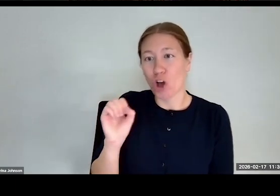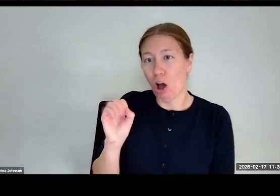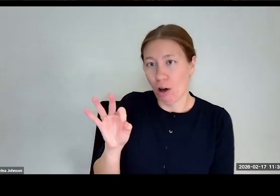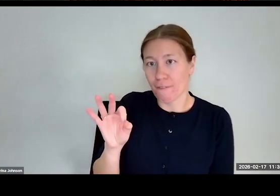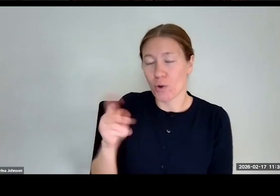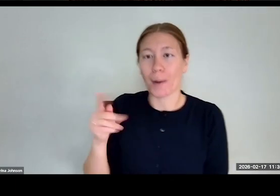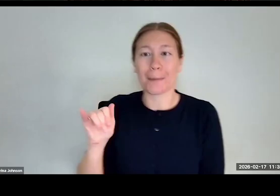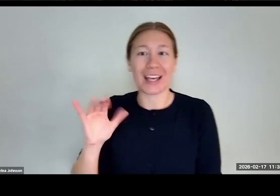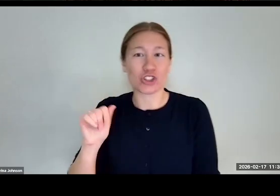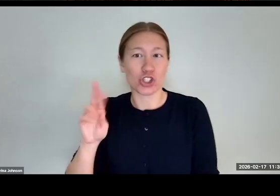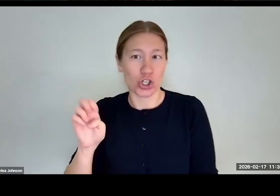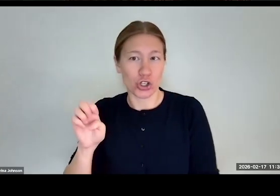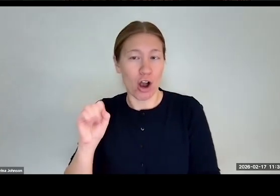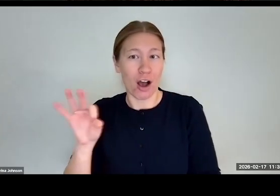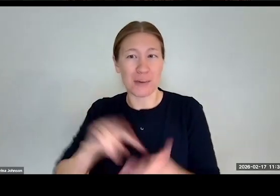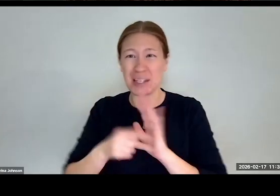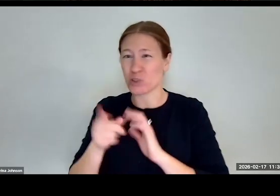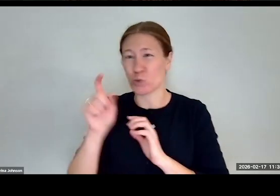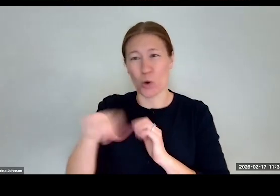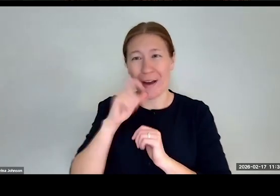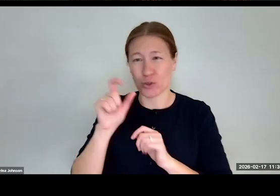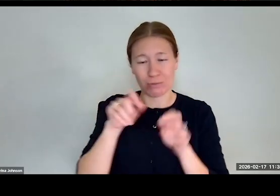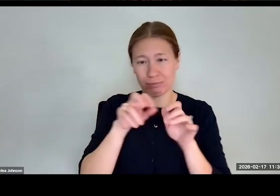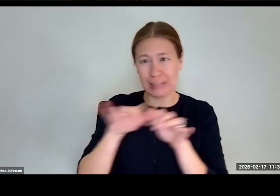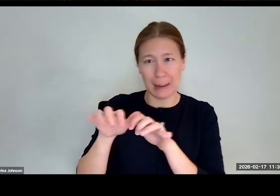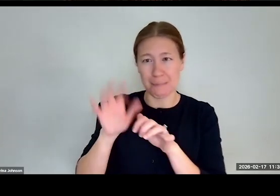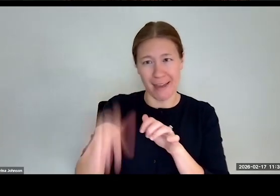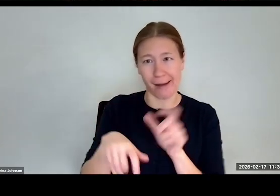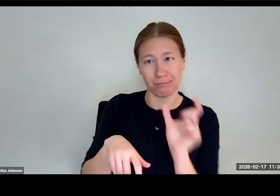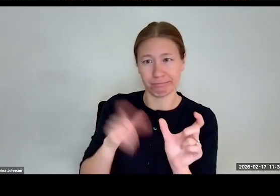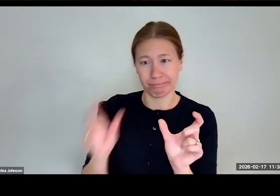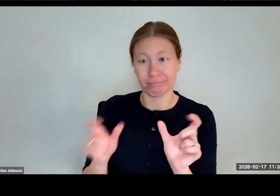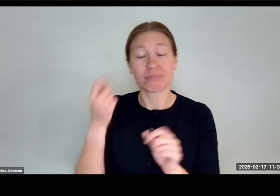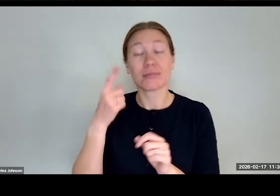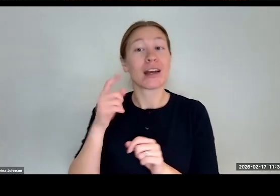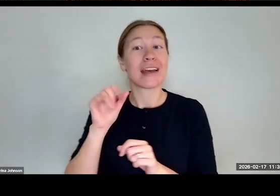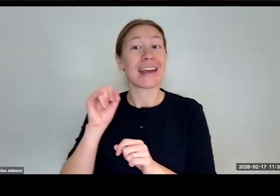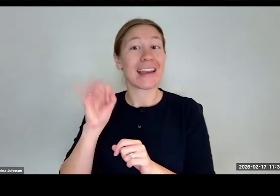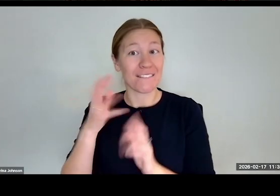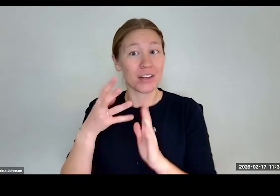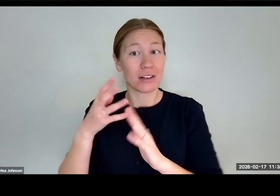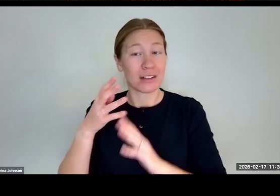like a table, a chart, a graph, a portrait, et cetera. Because that does again communicate some valuable